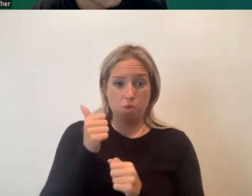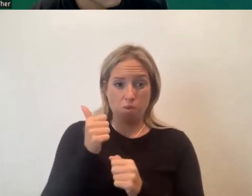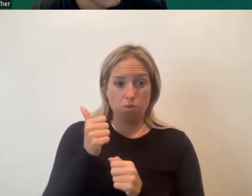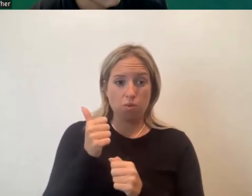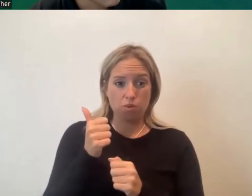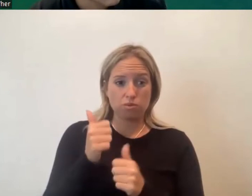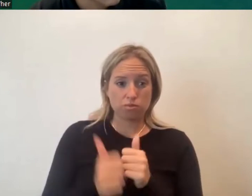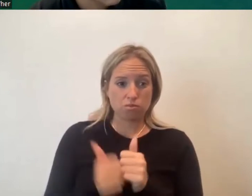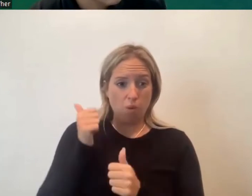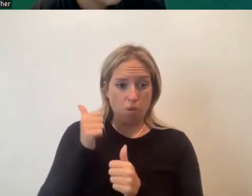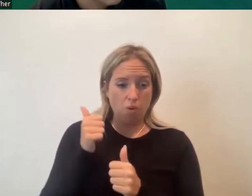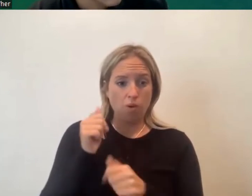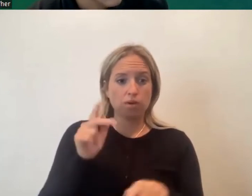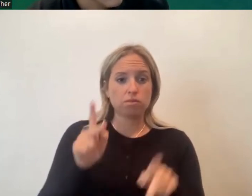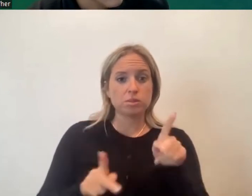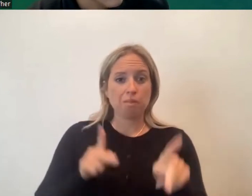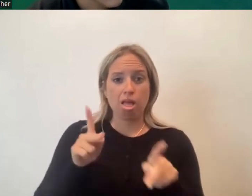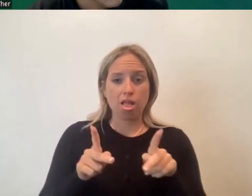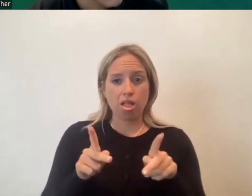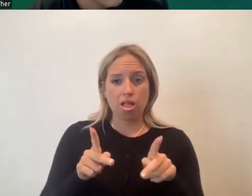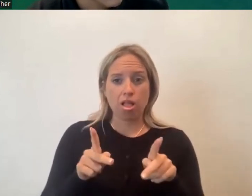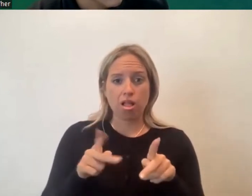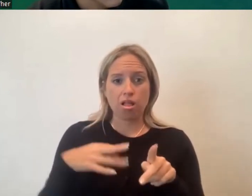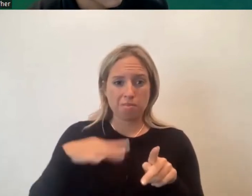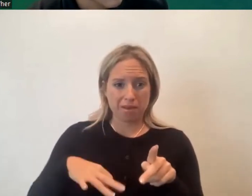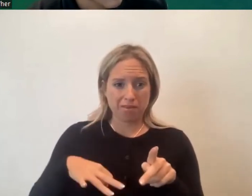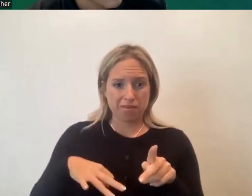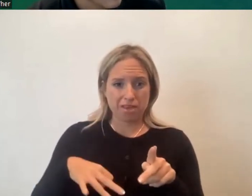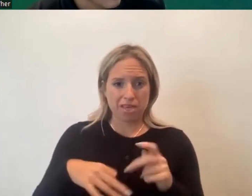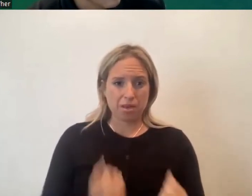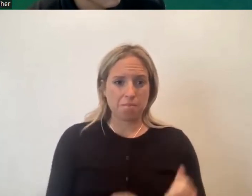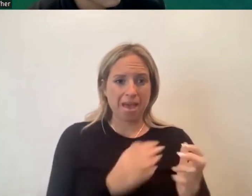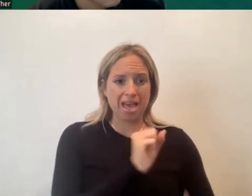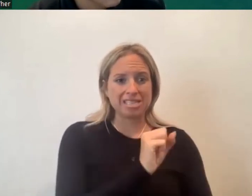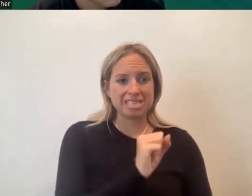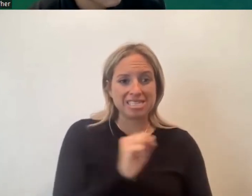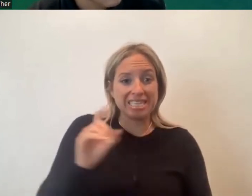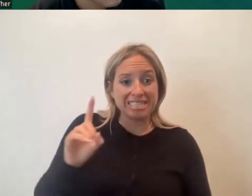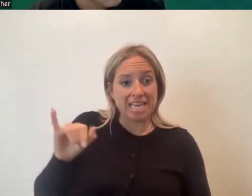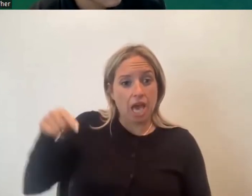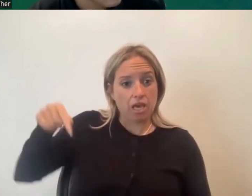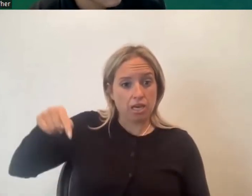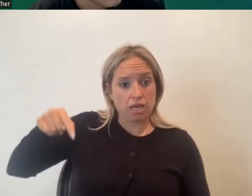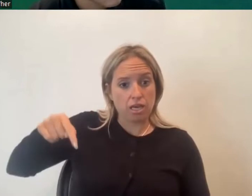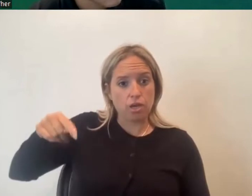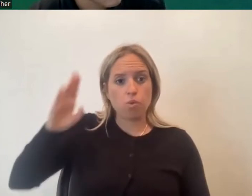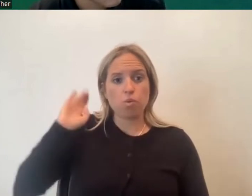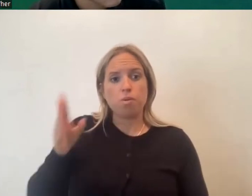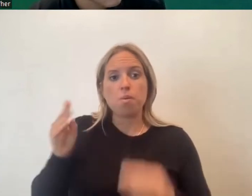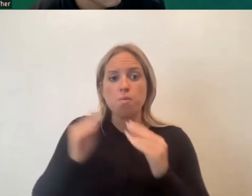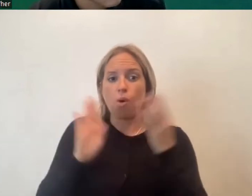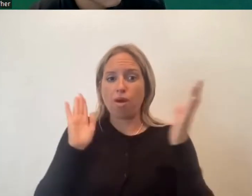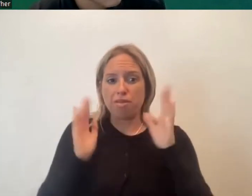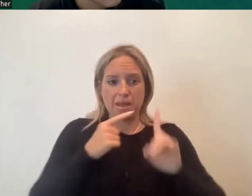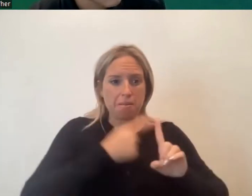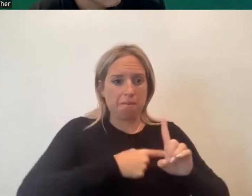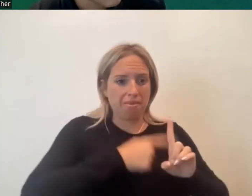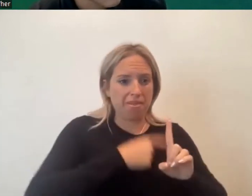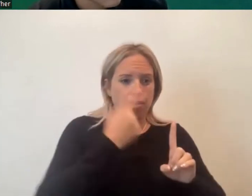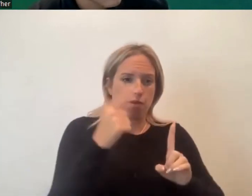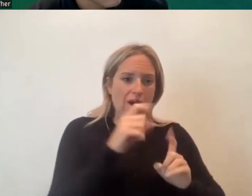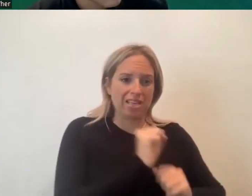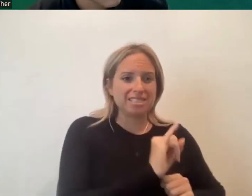The benefit amount for SSDI is going to be greater than the monthly payment for SSI.